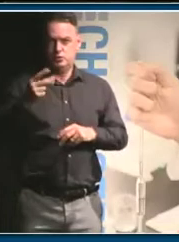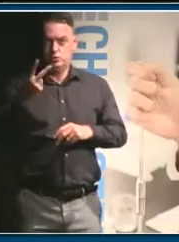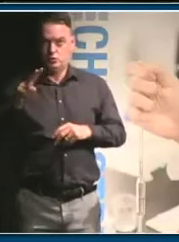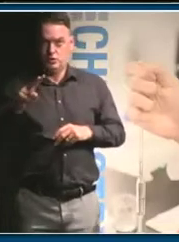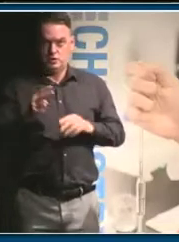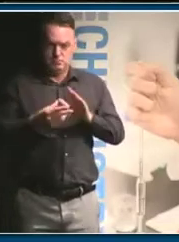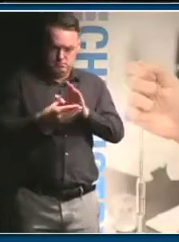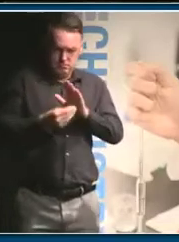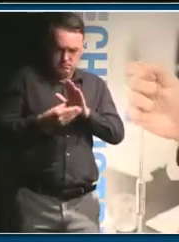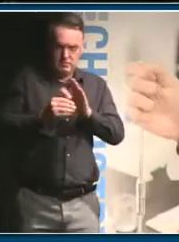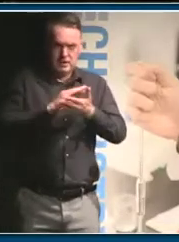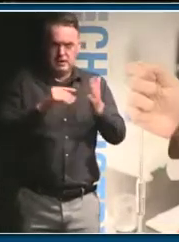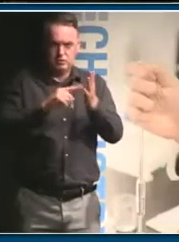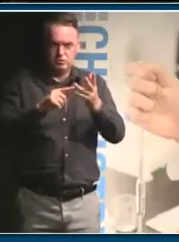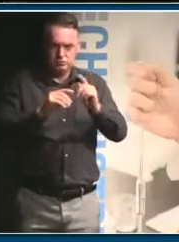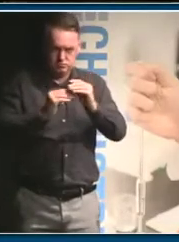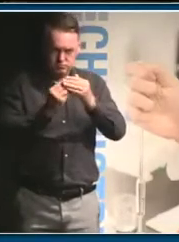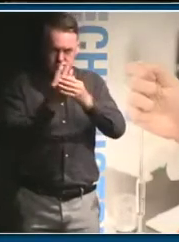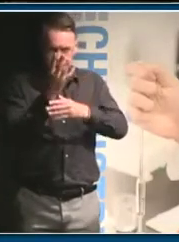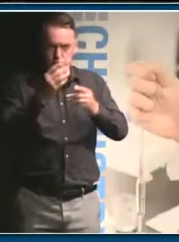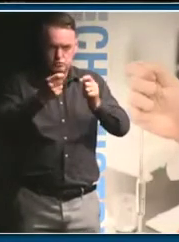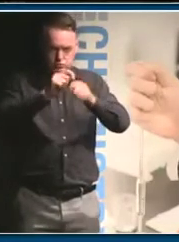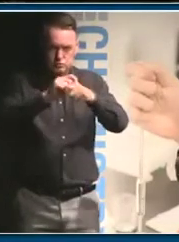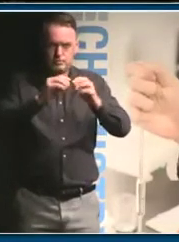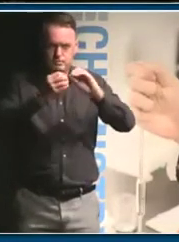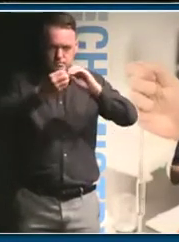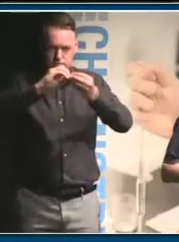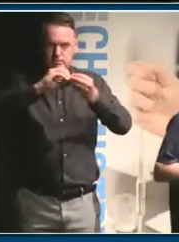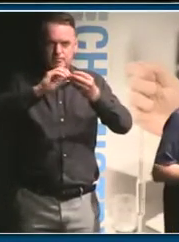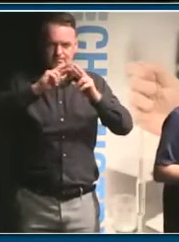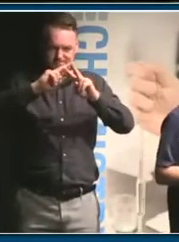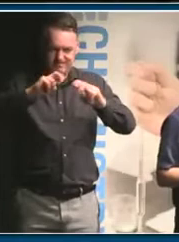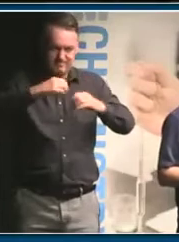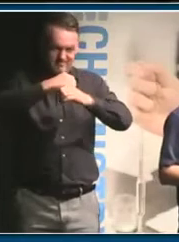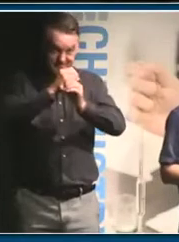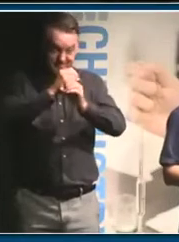ways of synthesising it and looking at the enzymeology of it all and so just to show you the